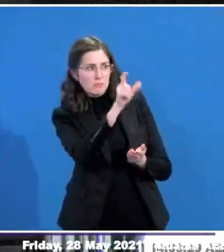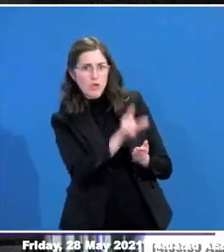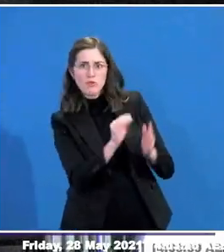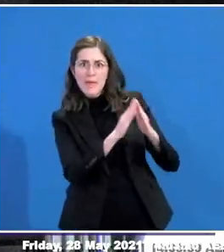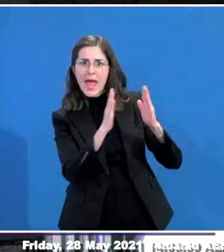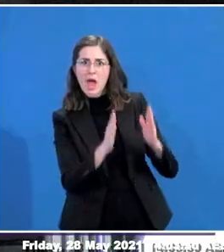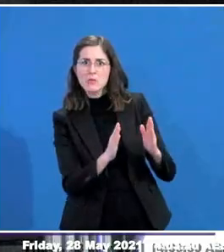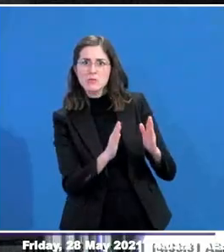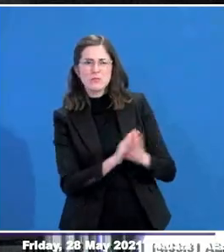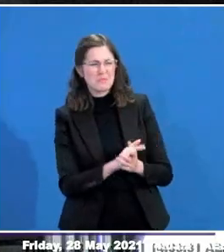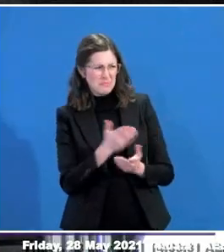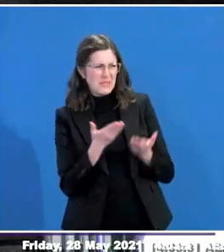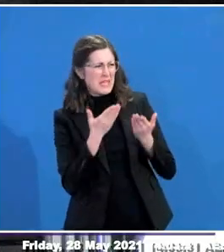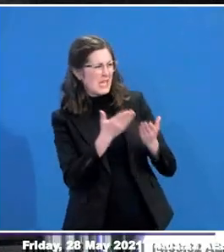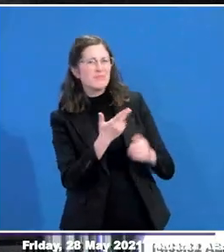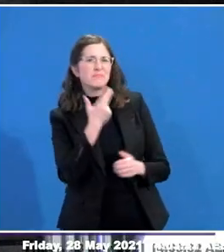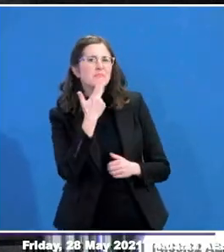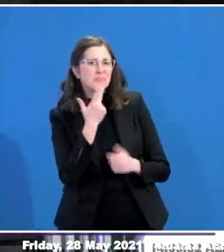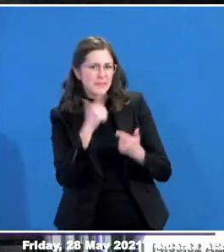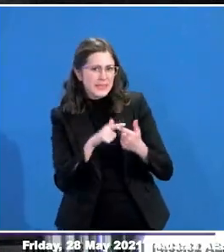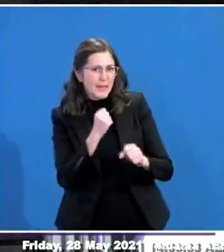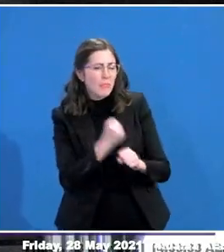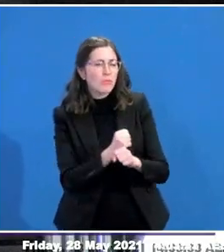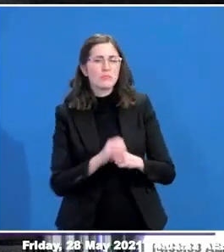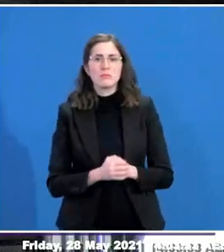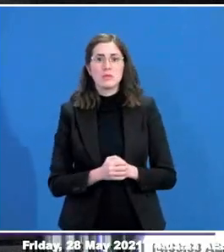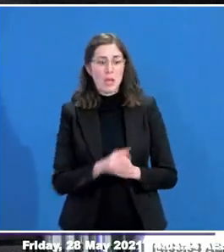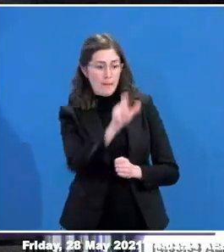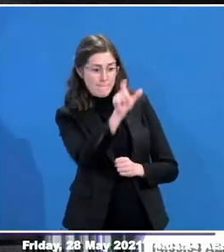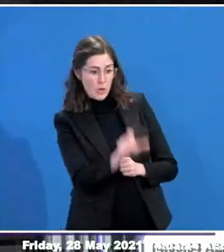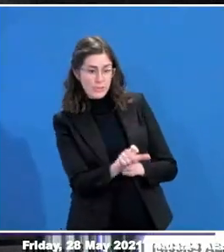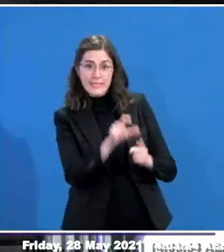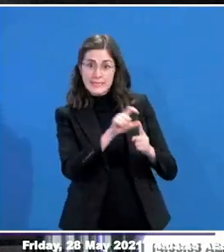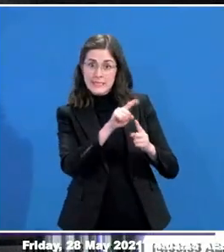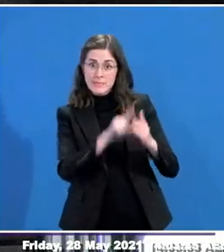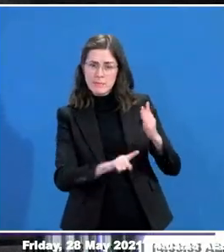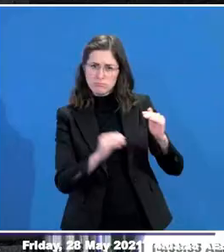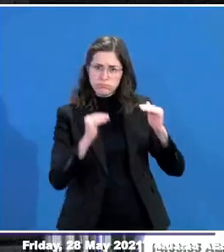So take a hypothetical scenario where a person with very significant needs,